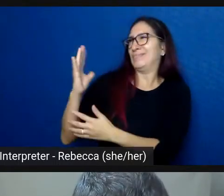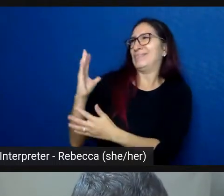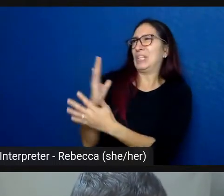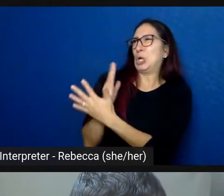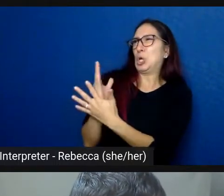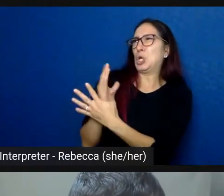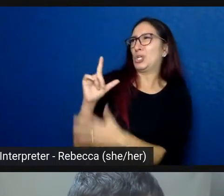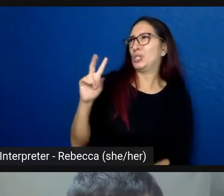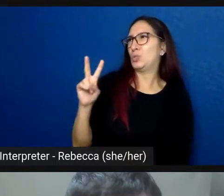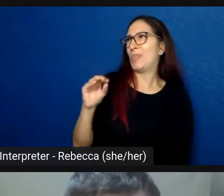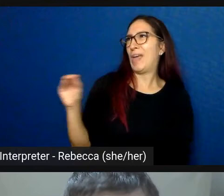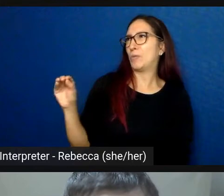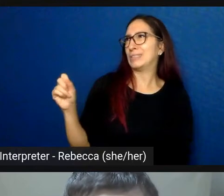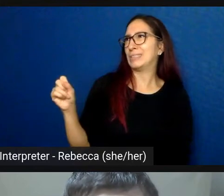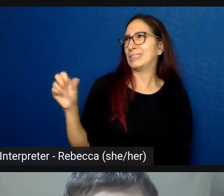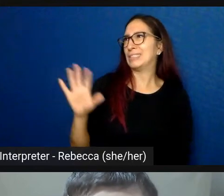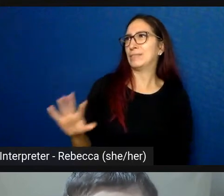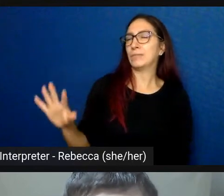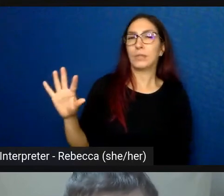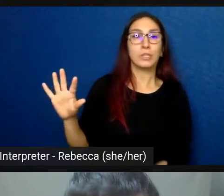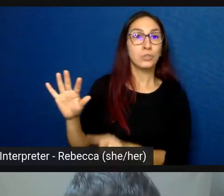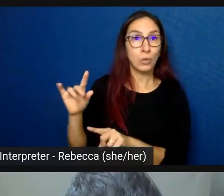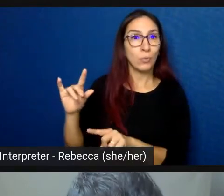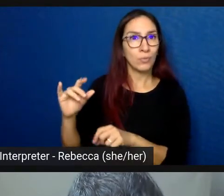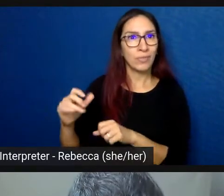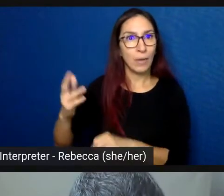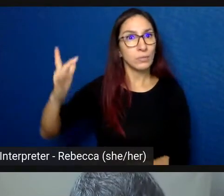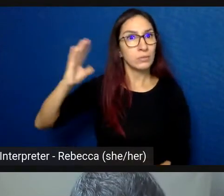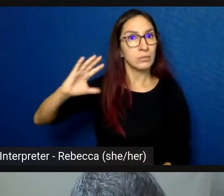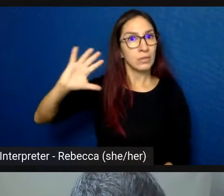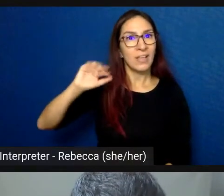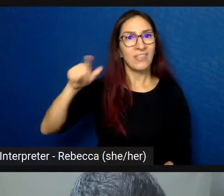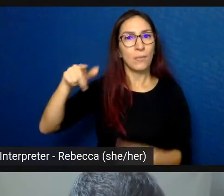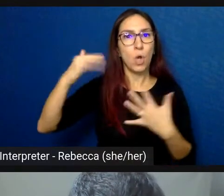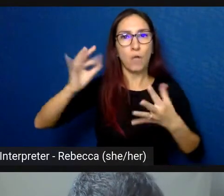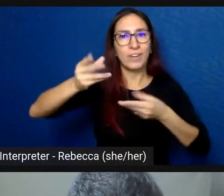They were already trading online, it was already normal--